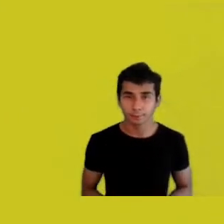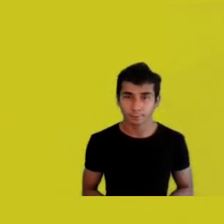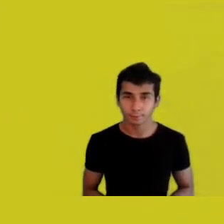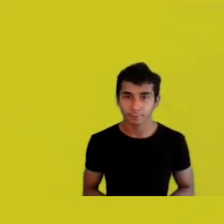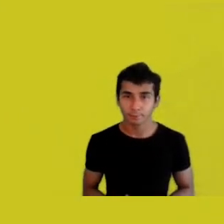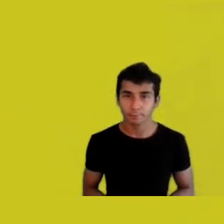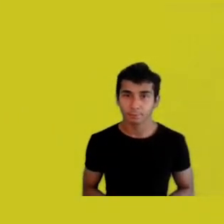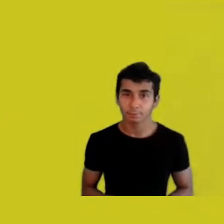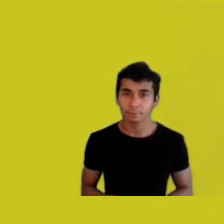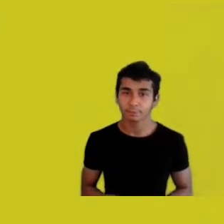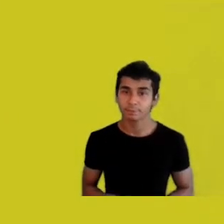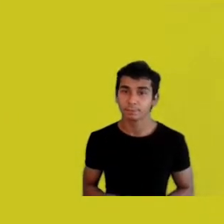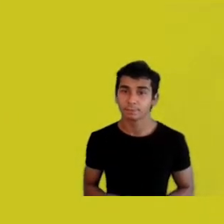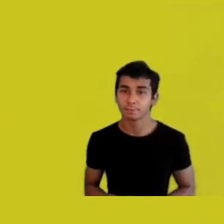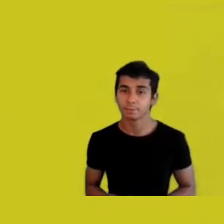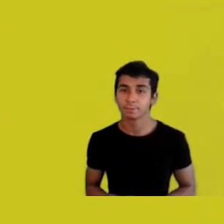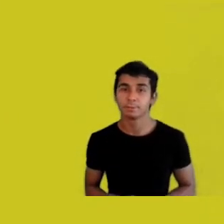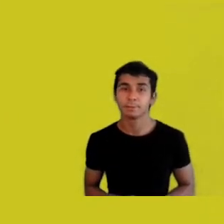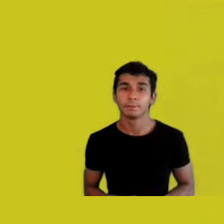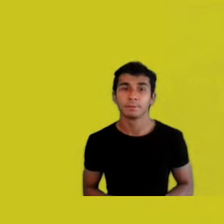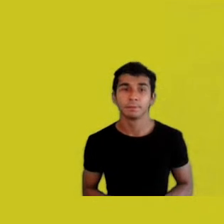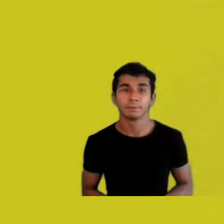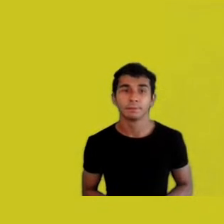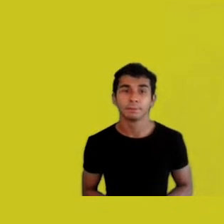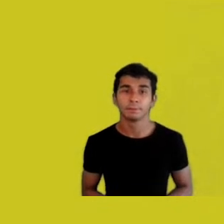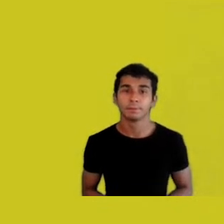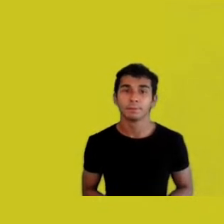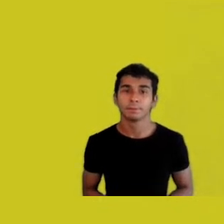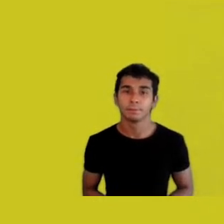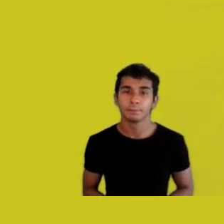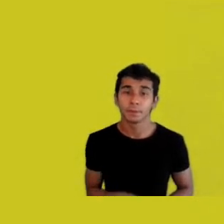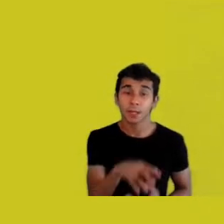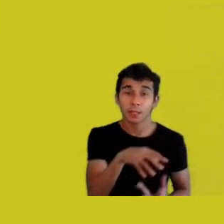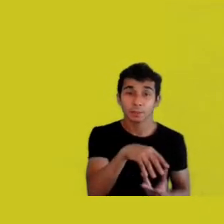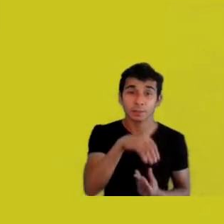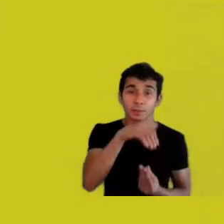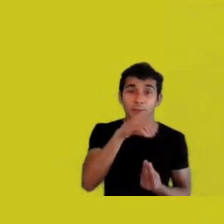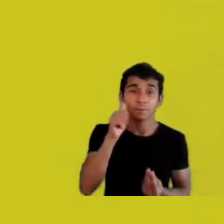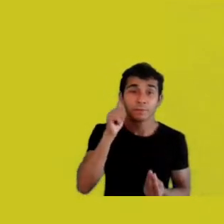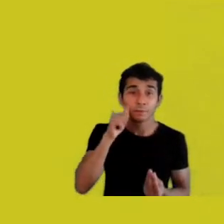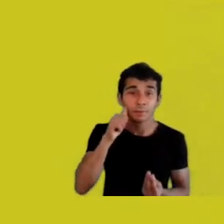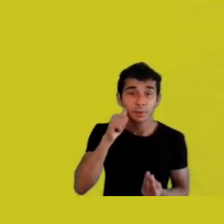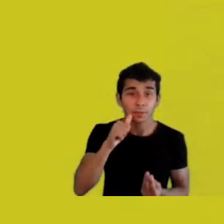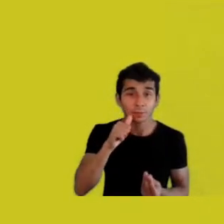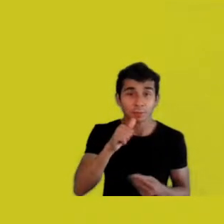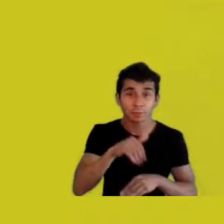And what they produce is exactly this capacity